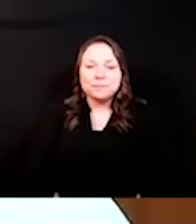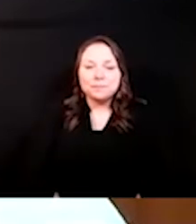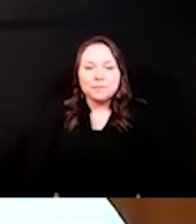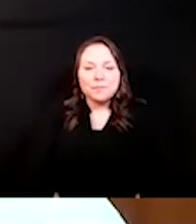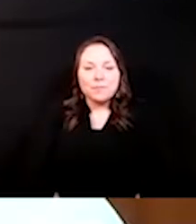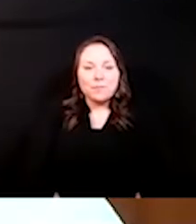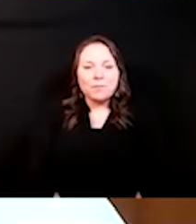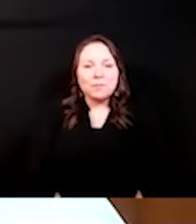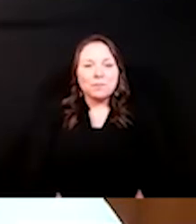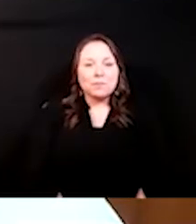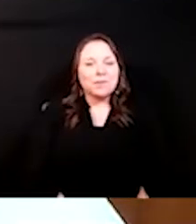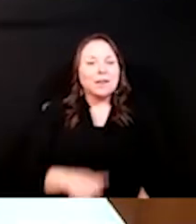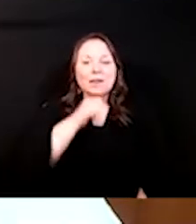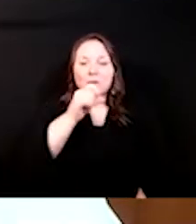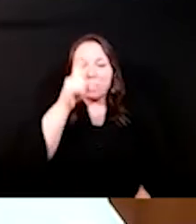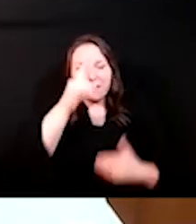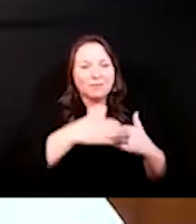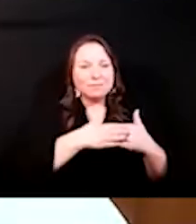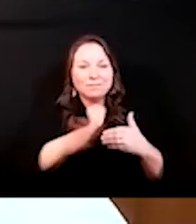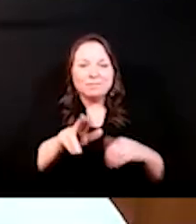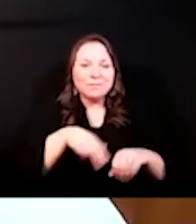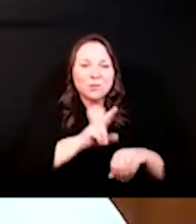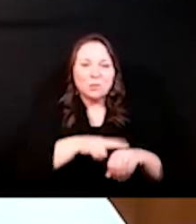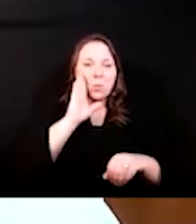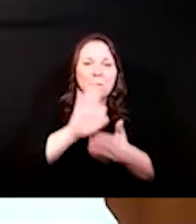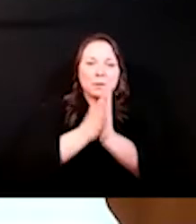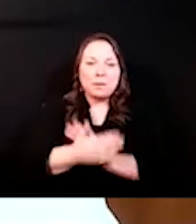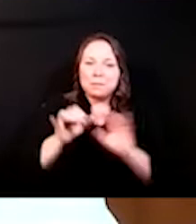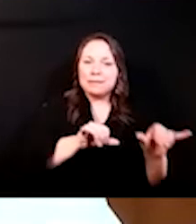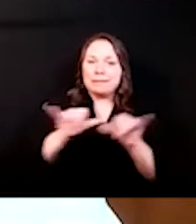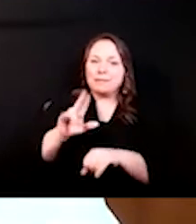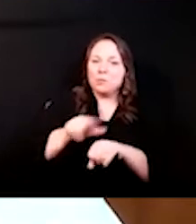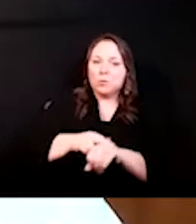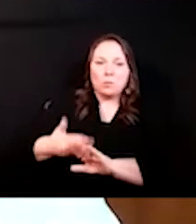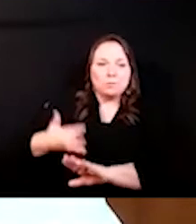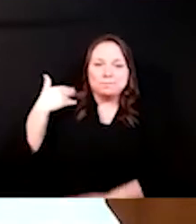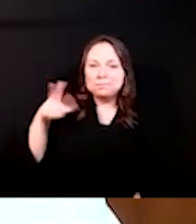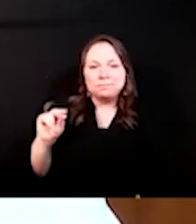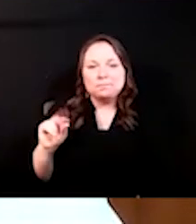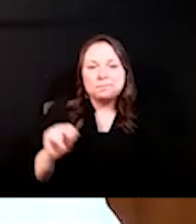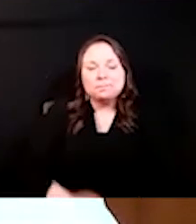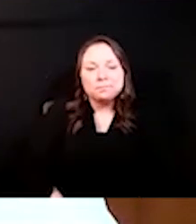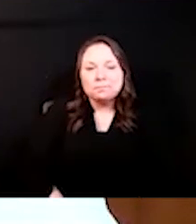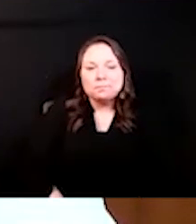» WELL, FIRST OF ALL, I DON'T THINK THE POST-PANDEMIC NORM IS GOING TO BE THE NORM THAT WE HAD PRIOR TO THE PANDEMIC.